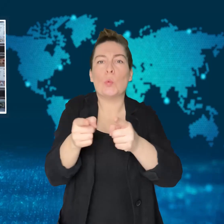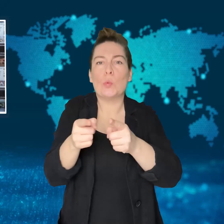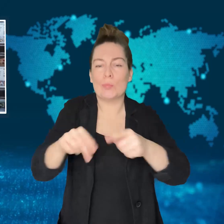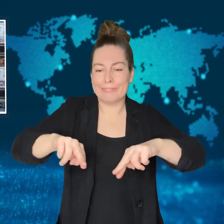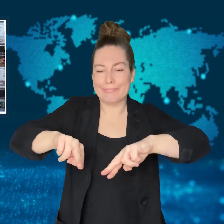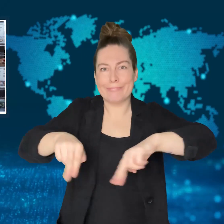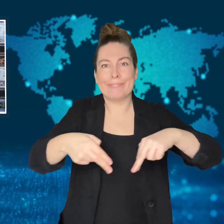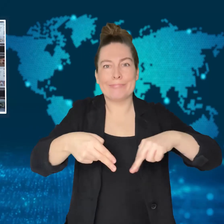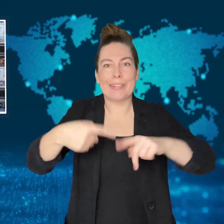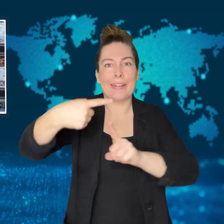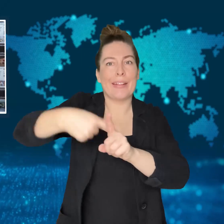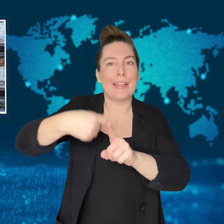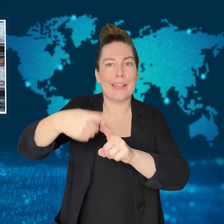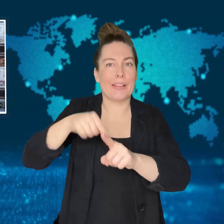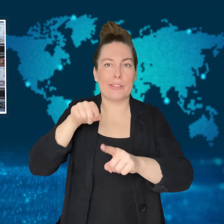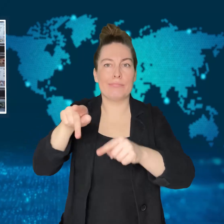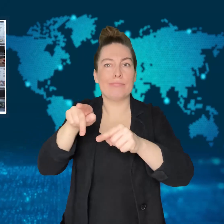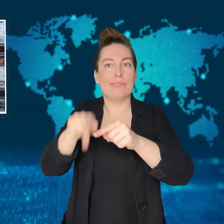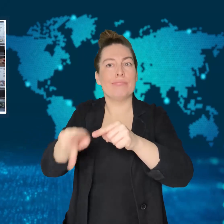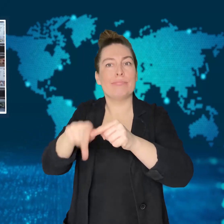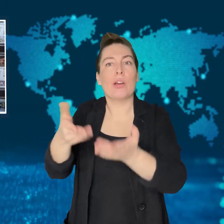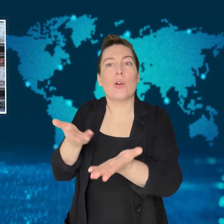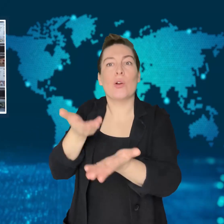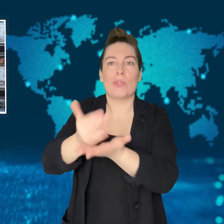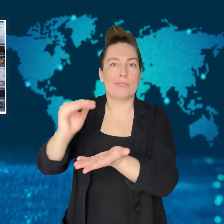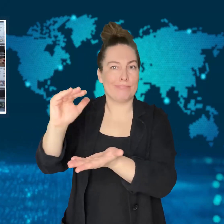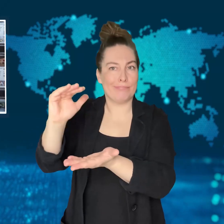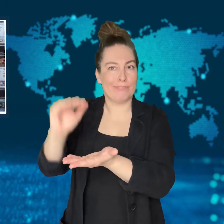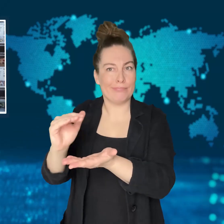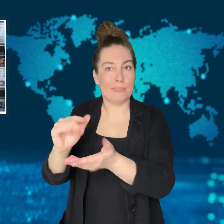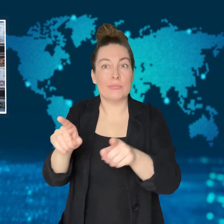A housing expansion measure would oversee